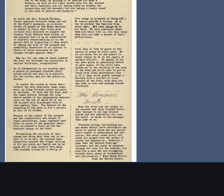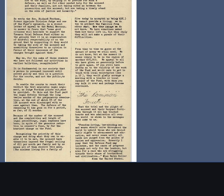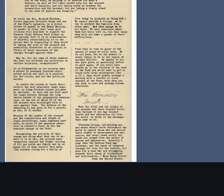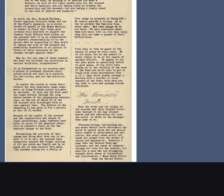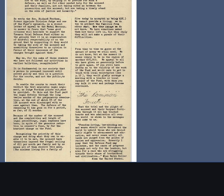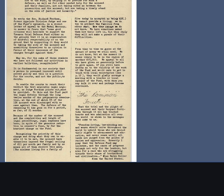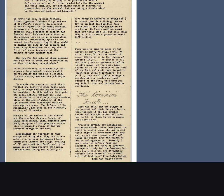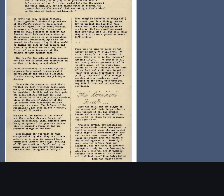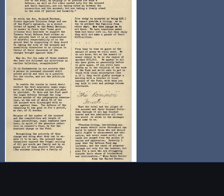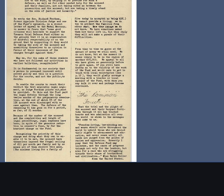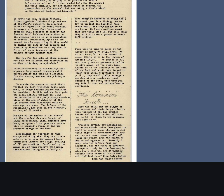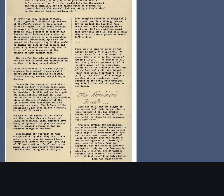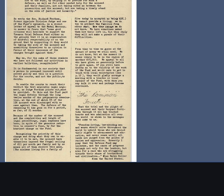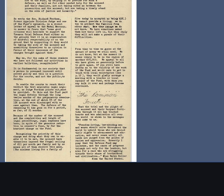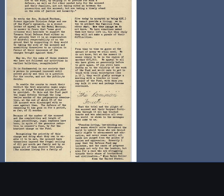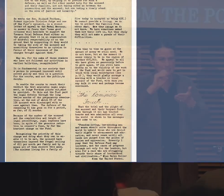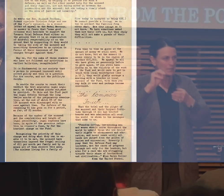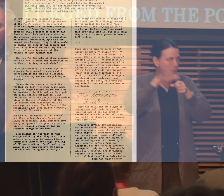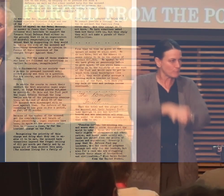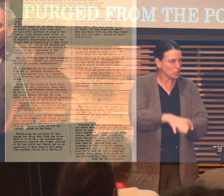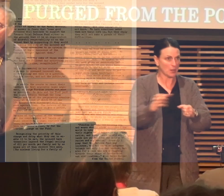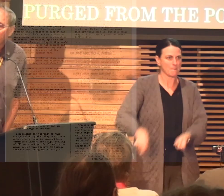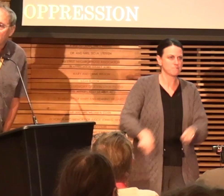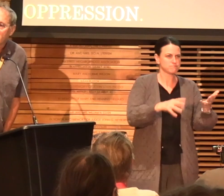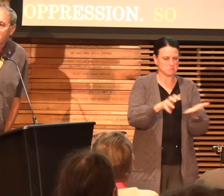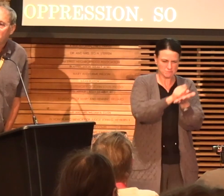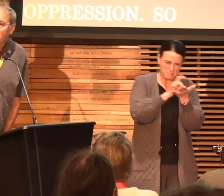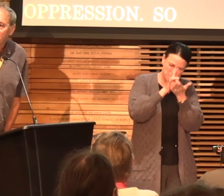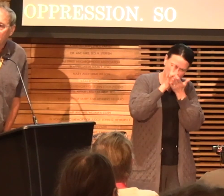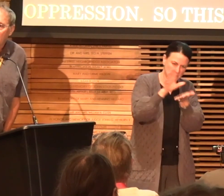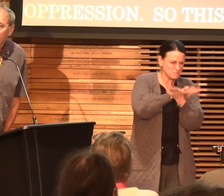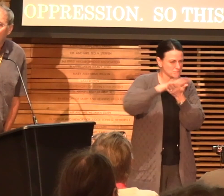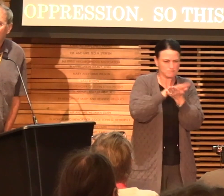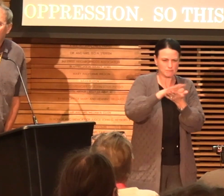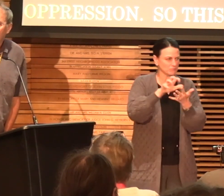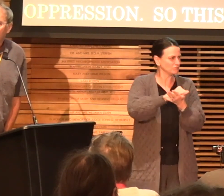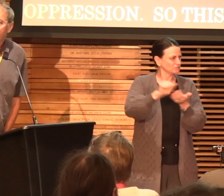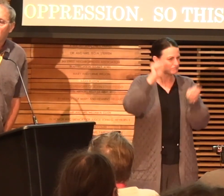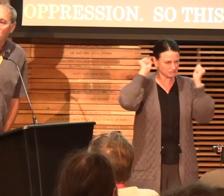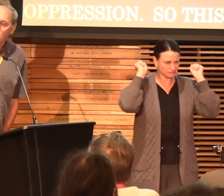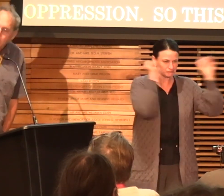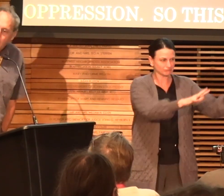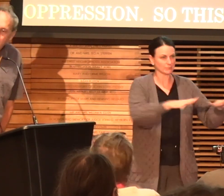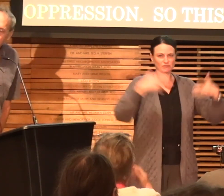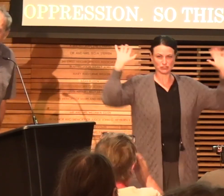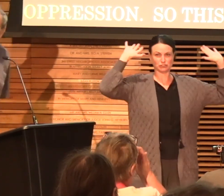of racism and oppression." So this is left with her her entire life.